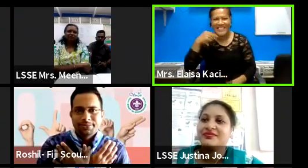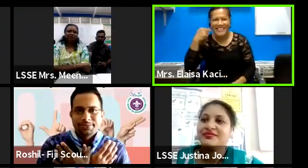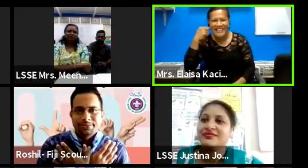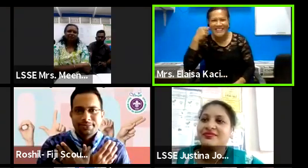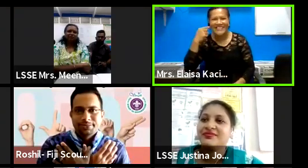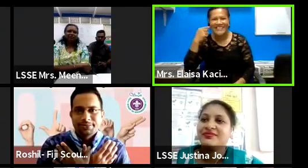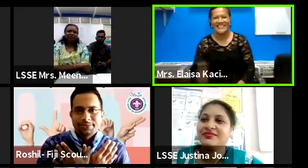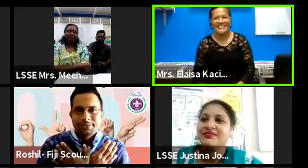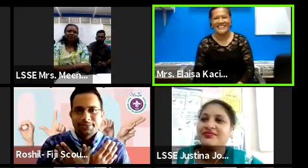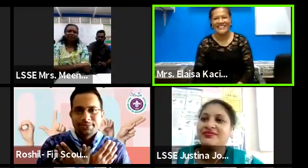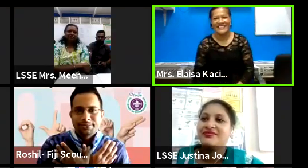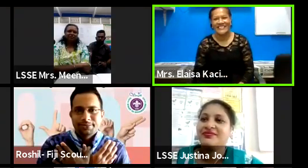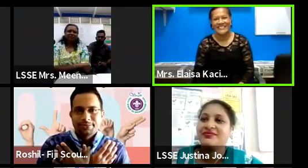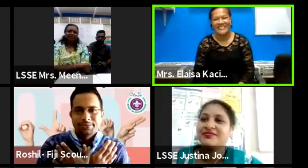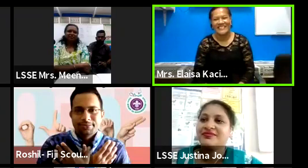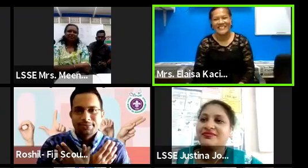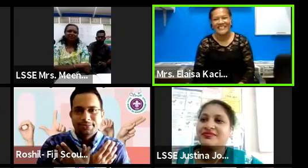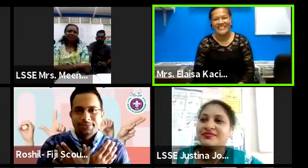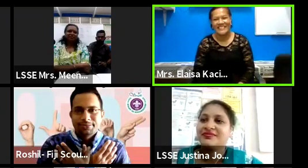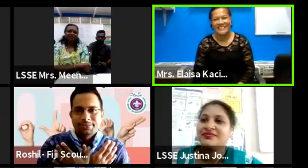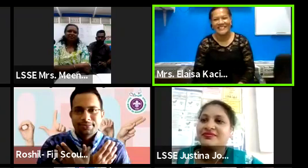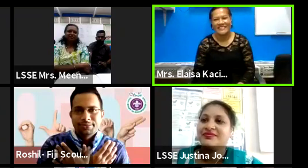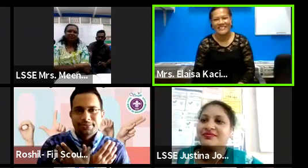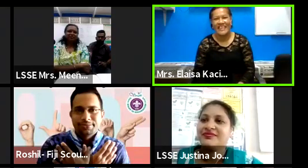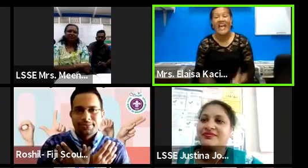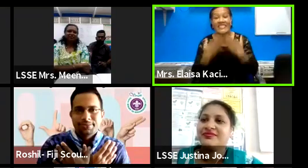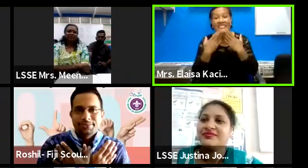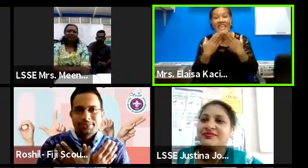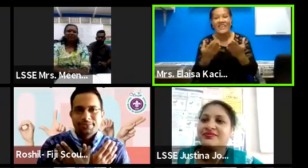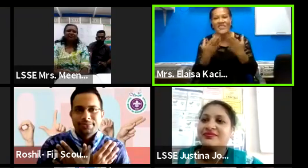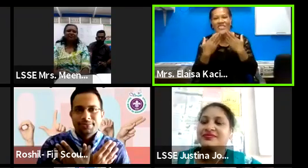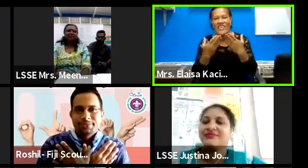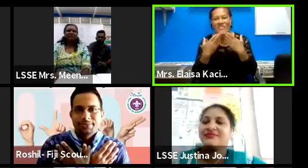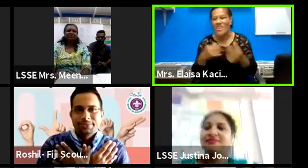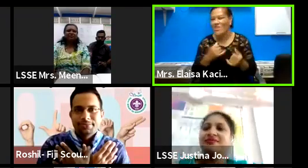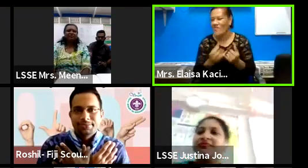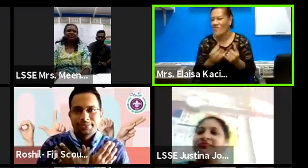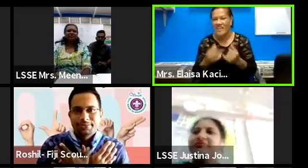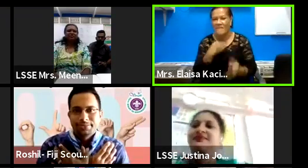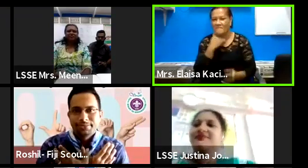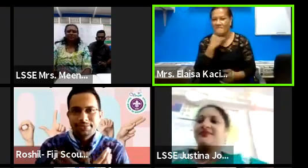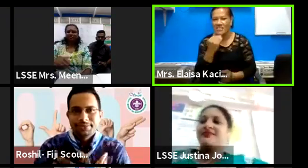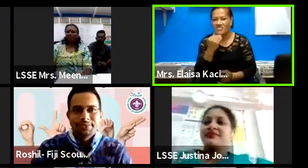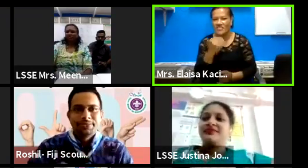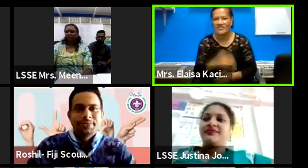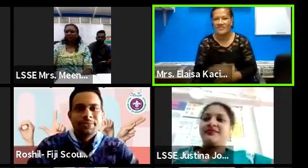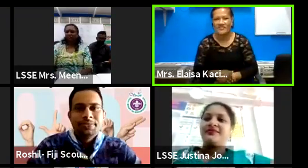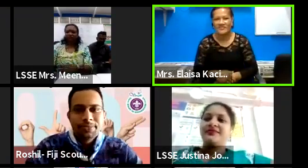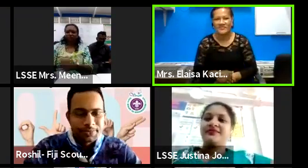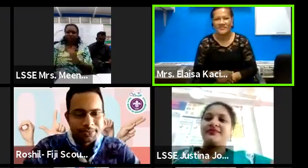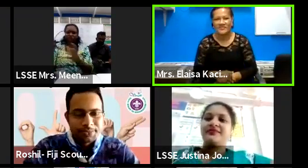hosted live on Facebook and as well as uh Zoom uh thing god